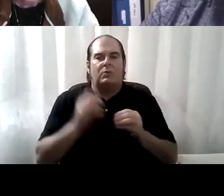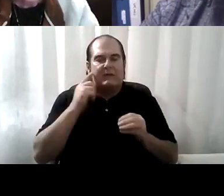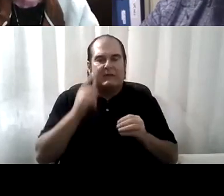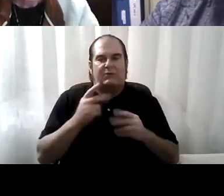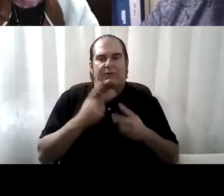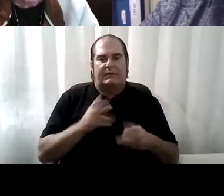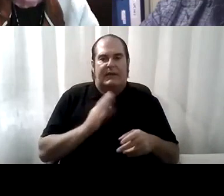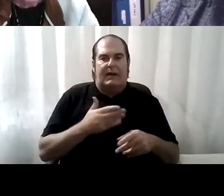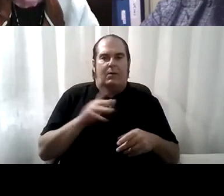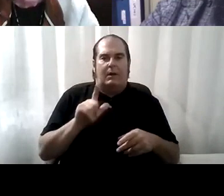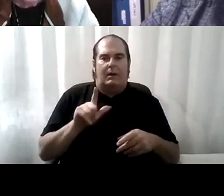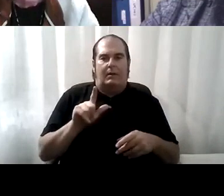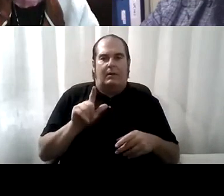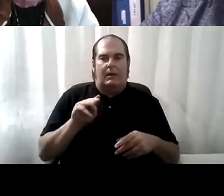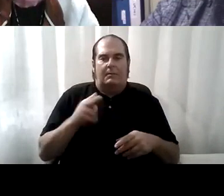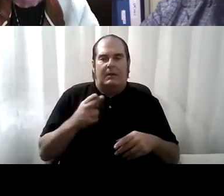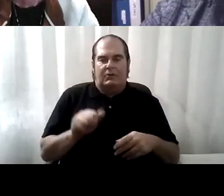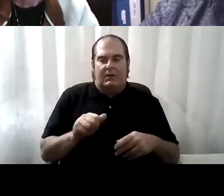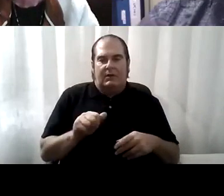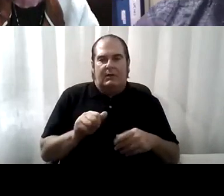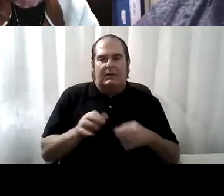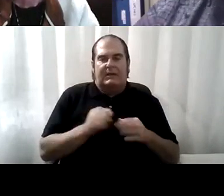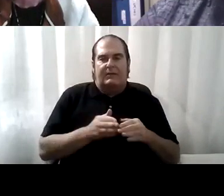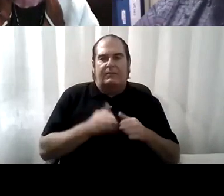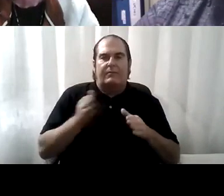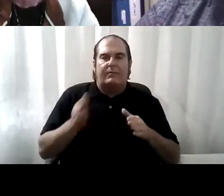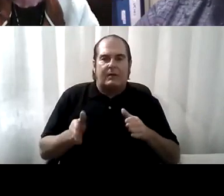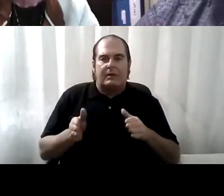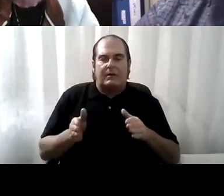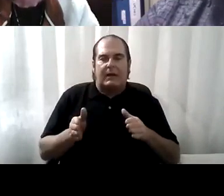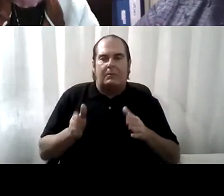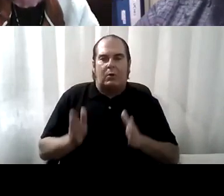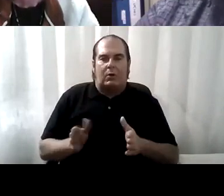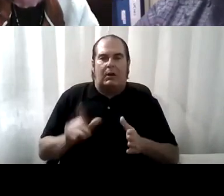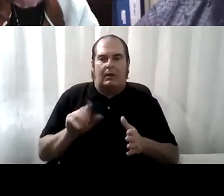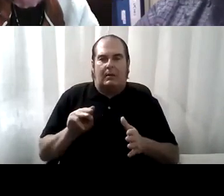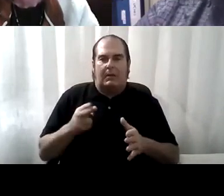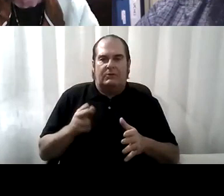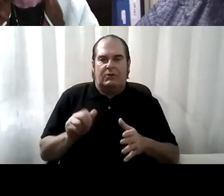LMHA that is actually farther away for them. That's not something that we did before, but it's helpful now.